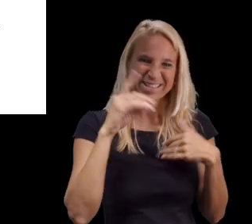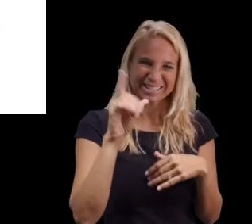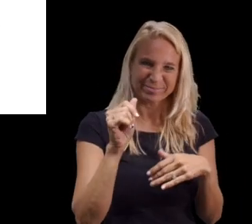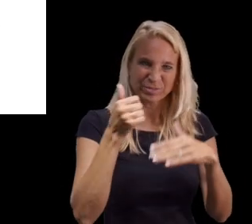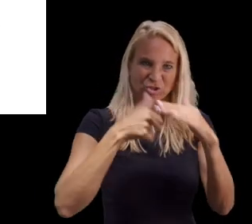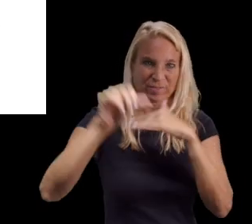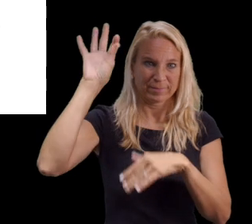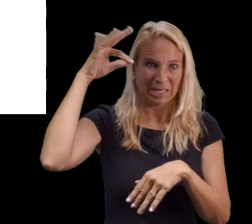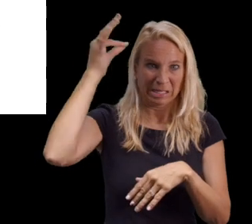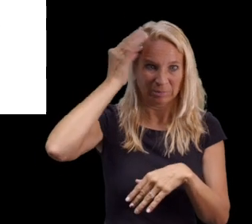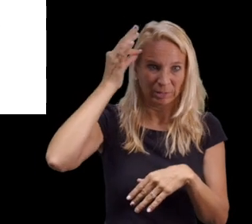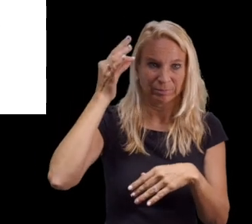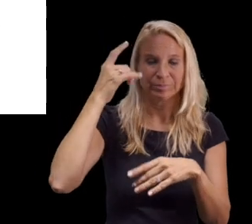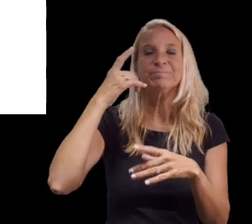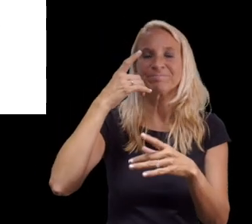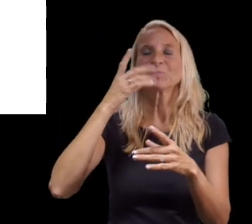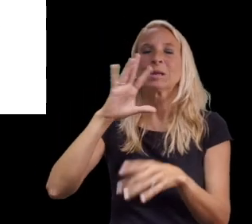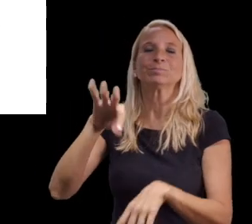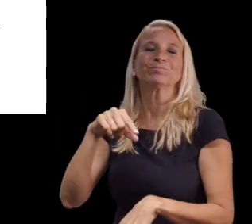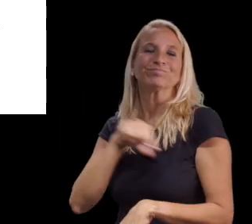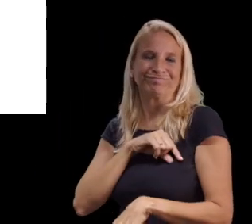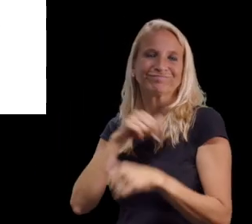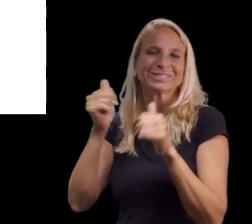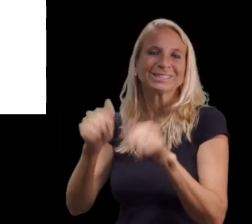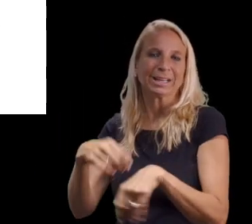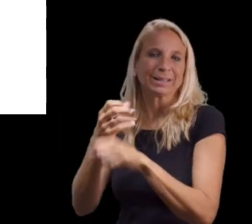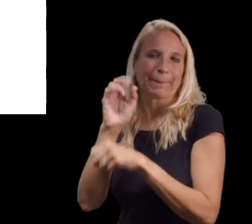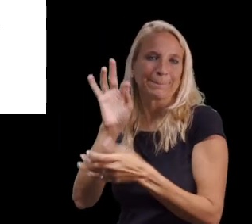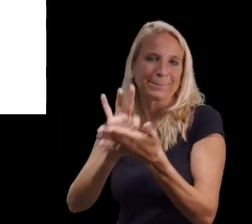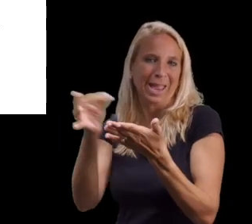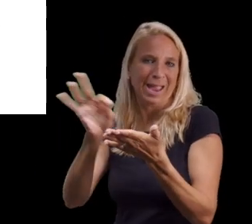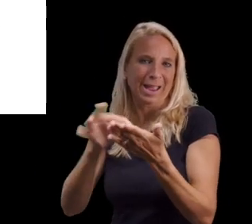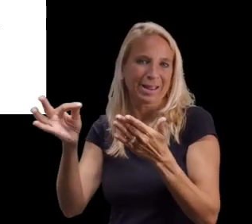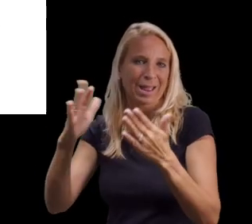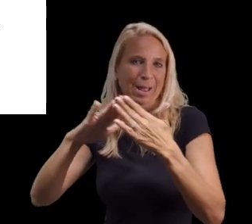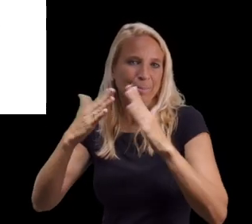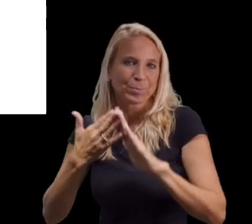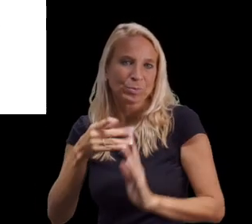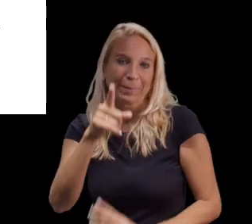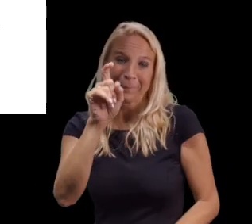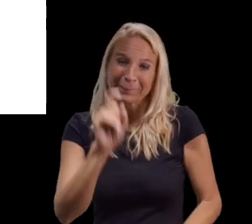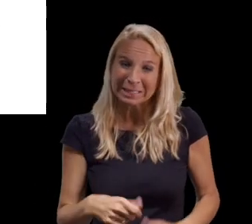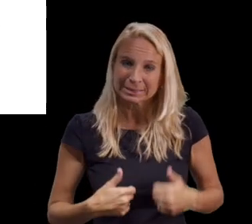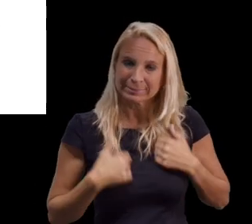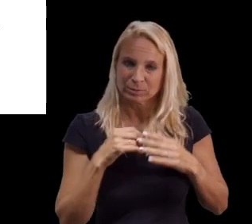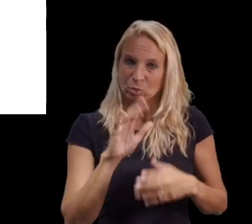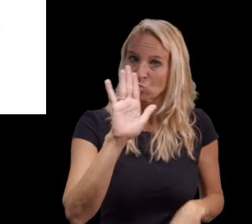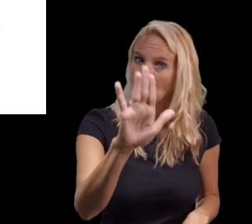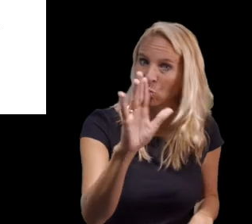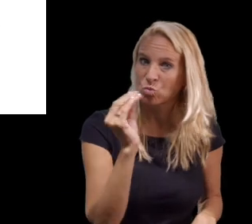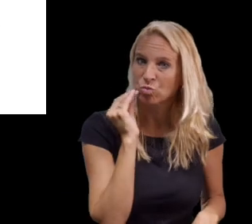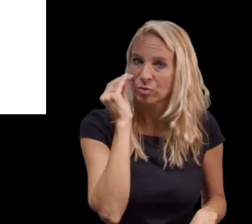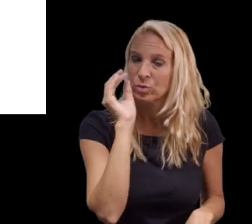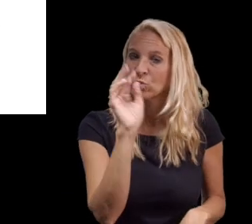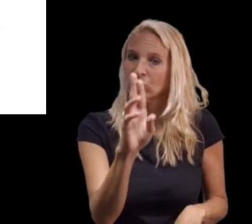you must be eligible for Medicaid in the community. You must live in your own home or your family's home.